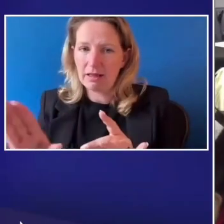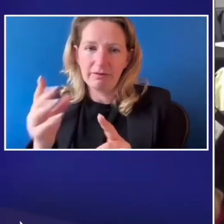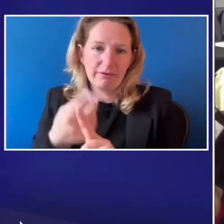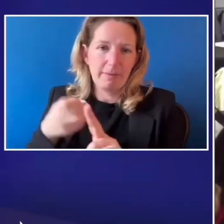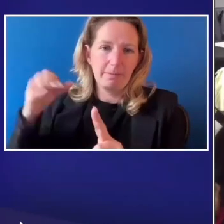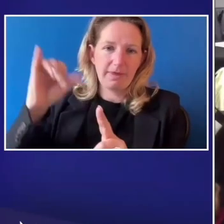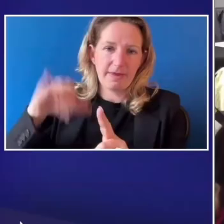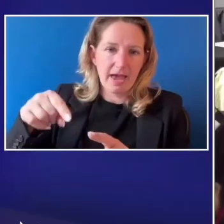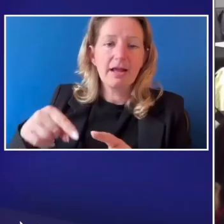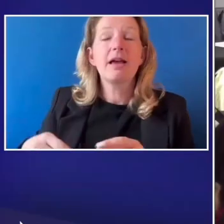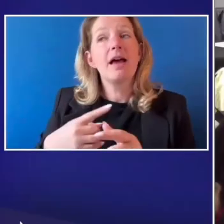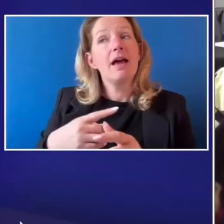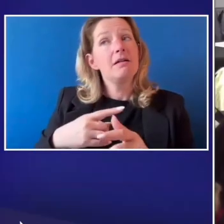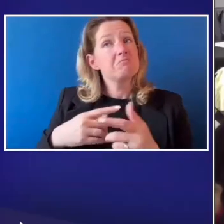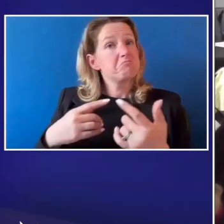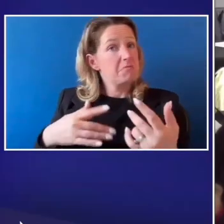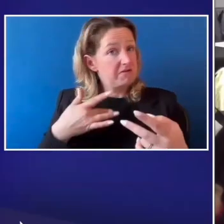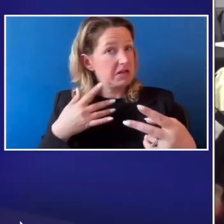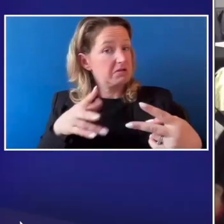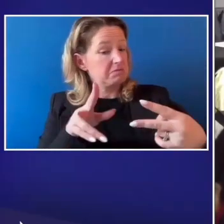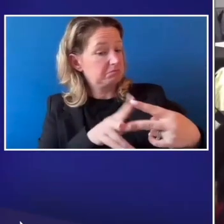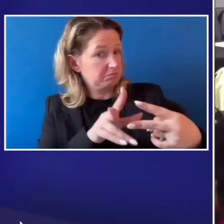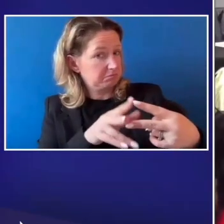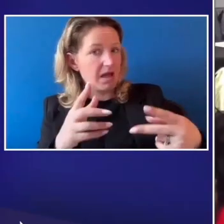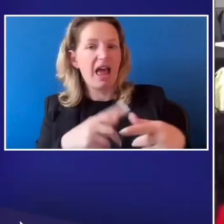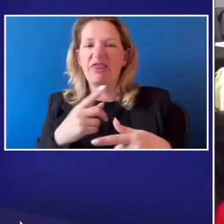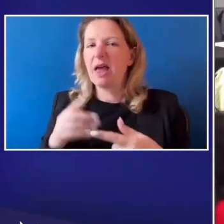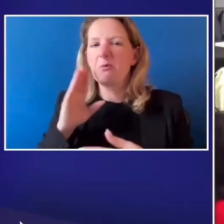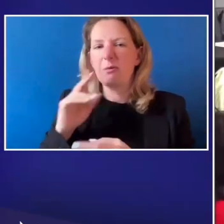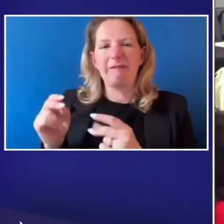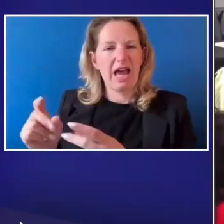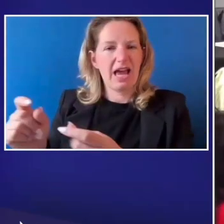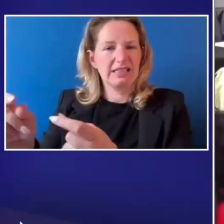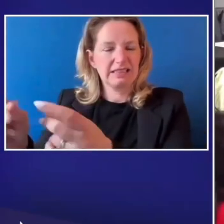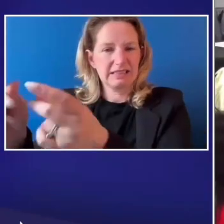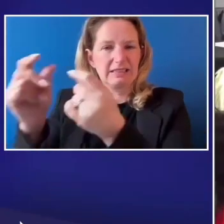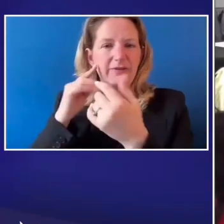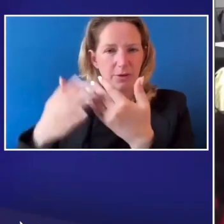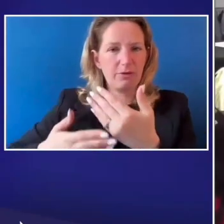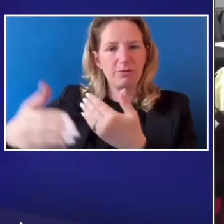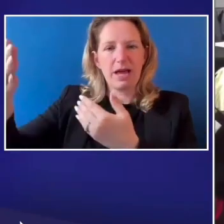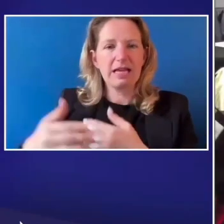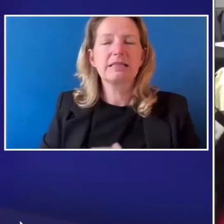get beyond that, I think, um, it'll go it'll go a little bit faster. Um, and then again, I think uh, once we do that,